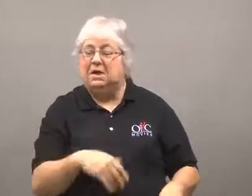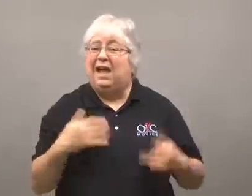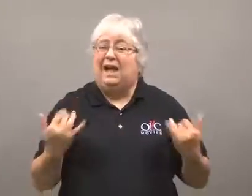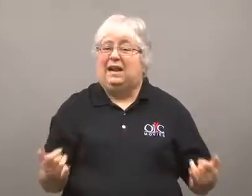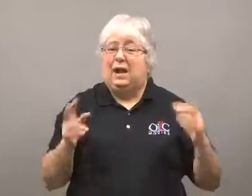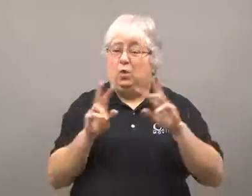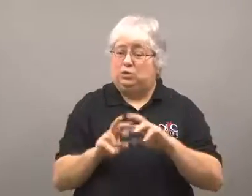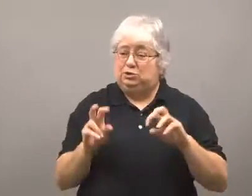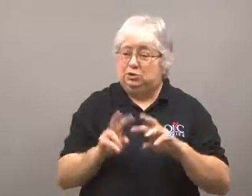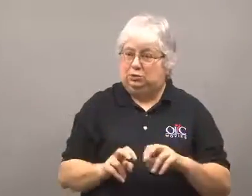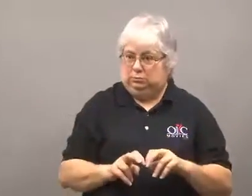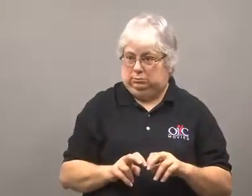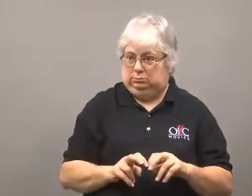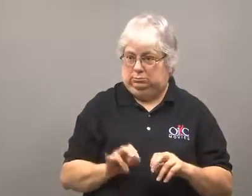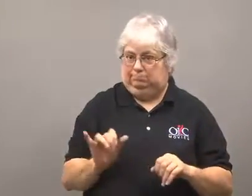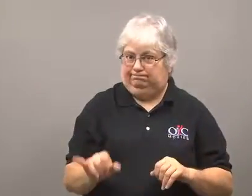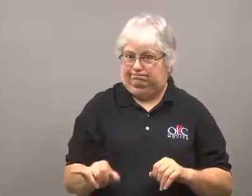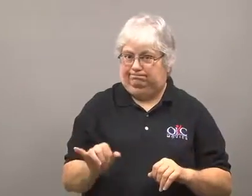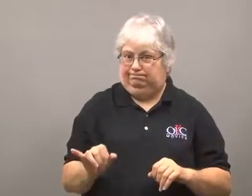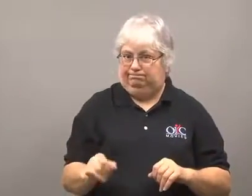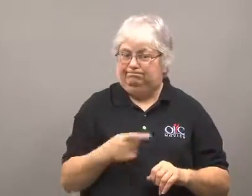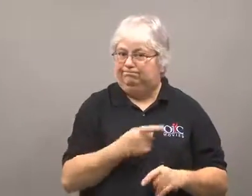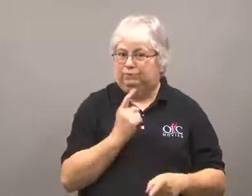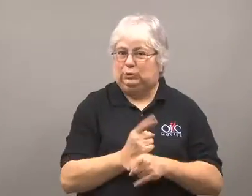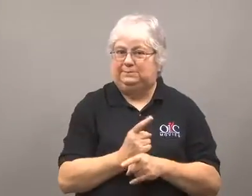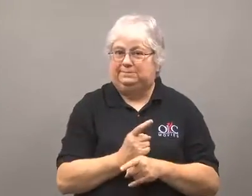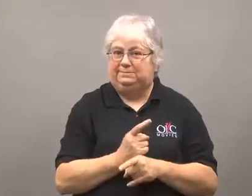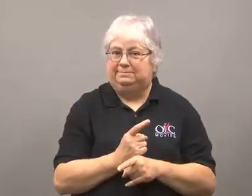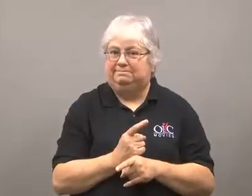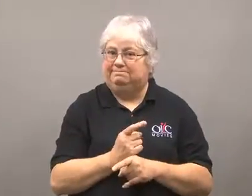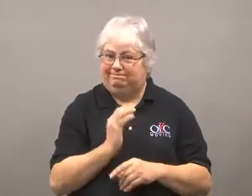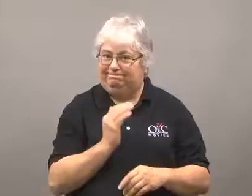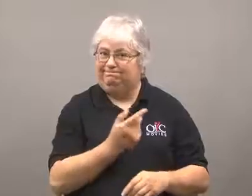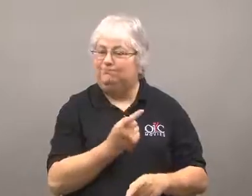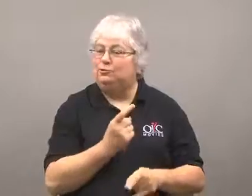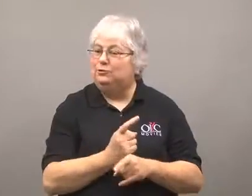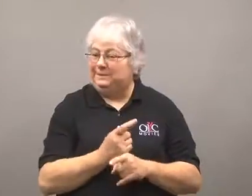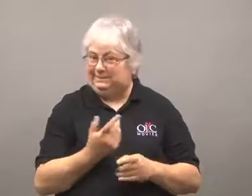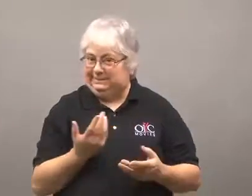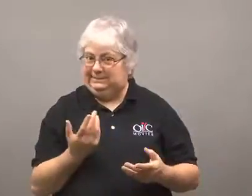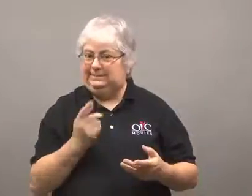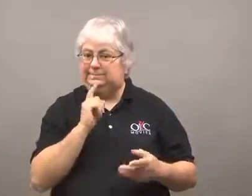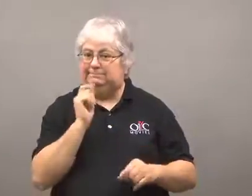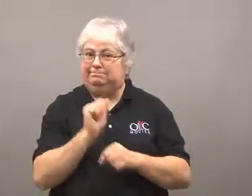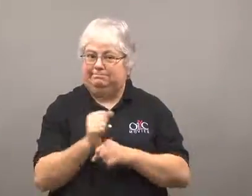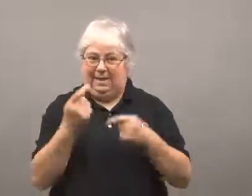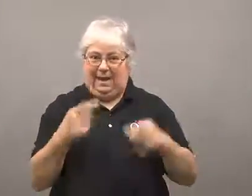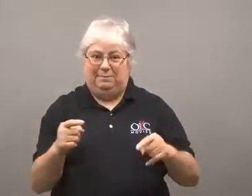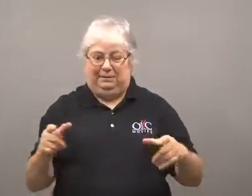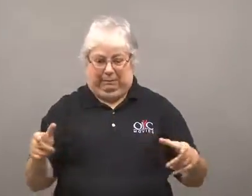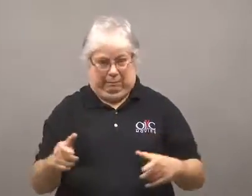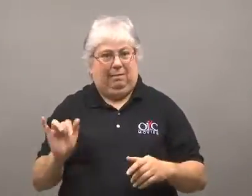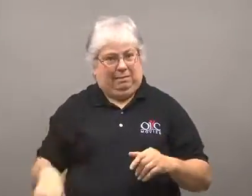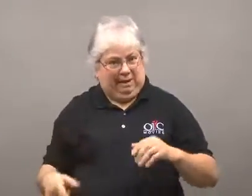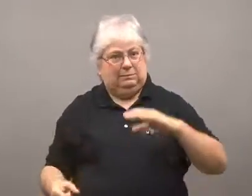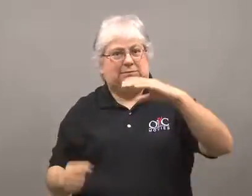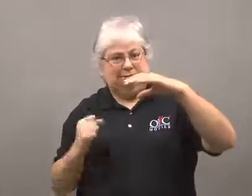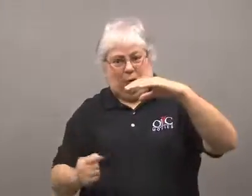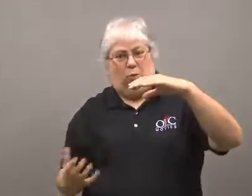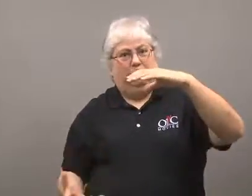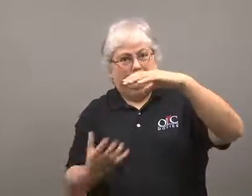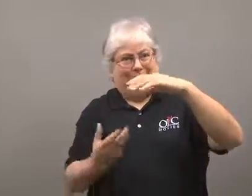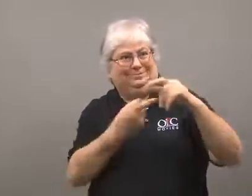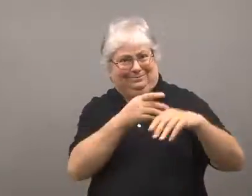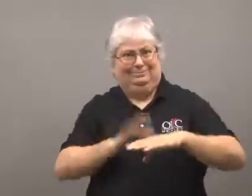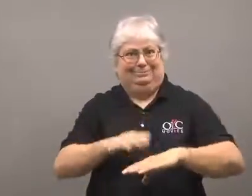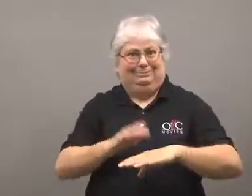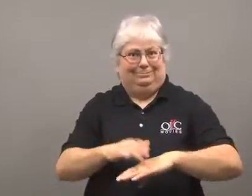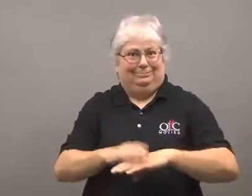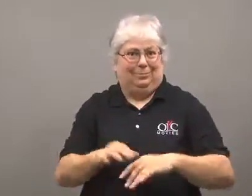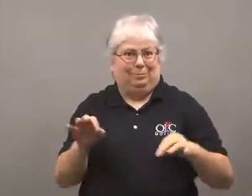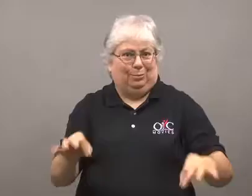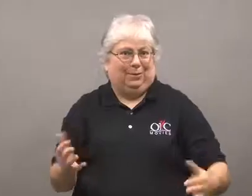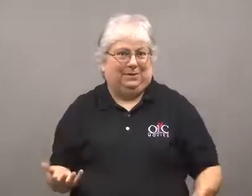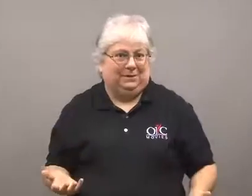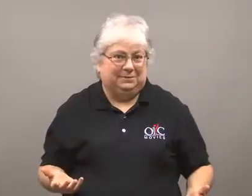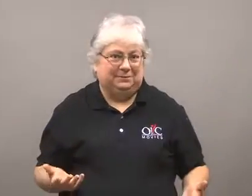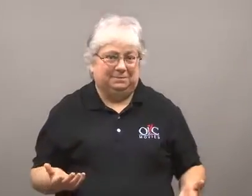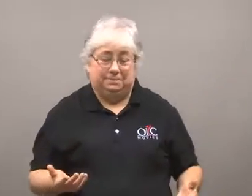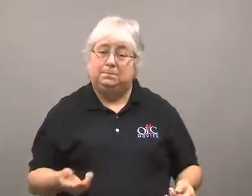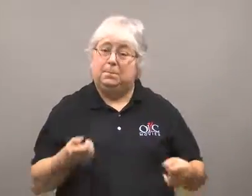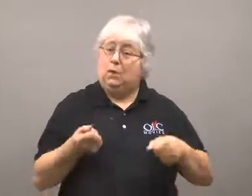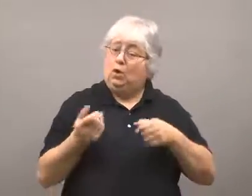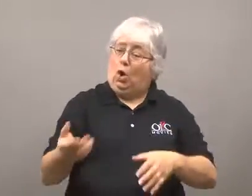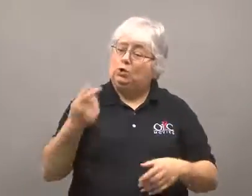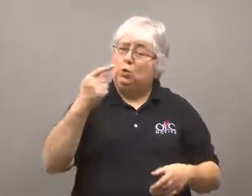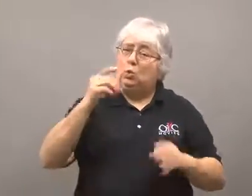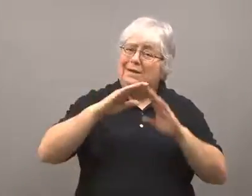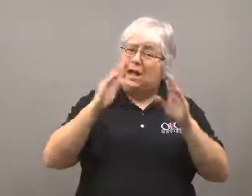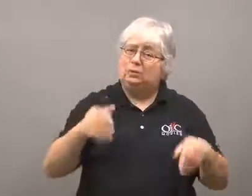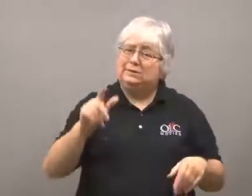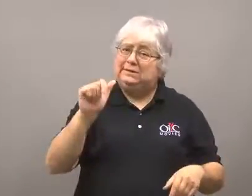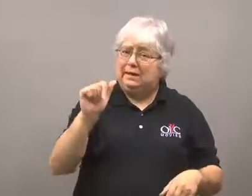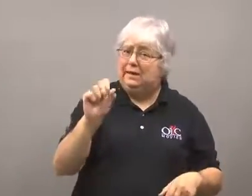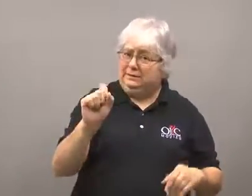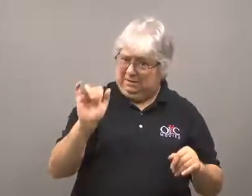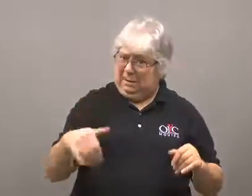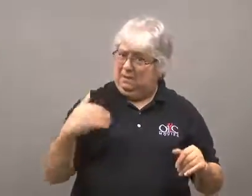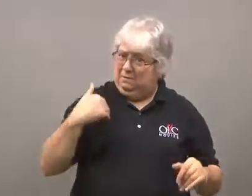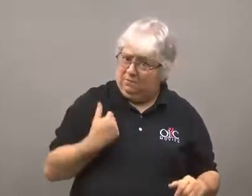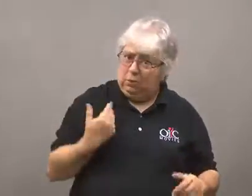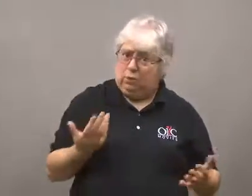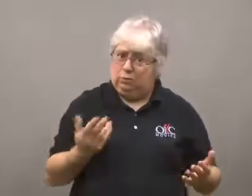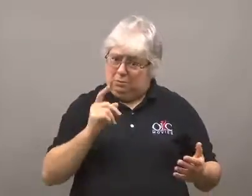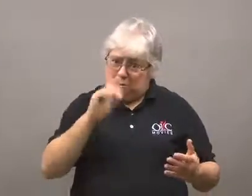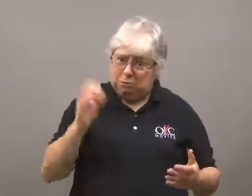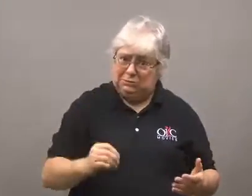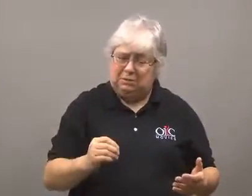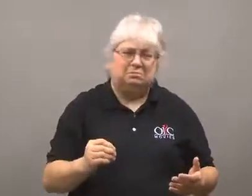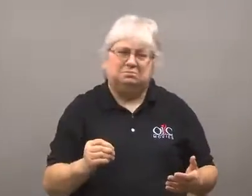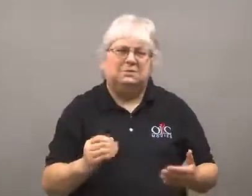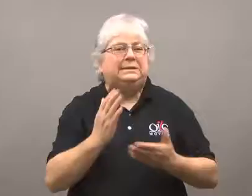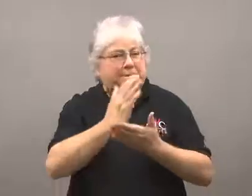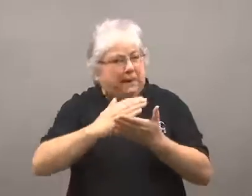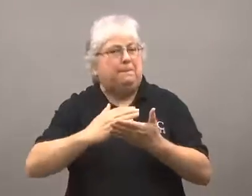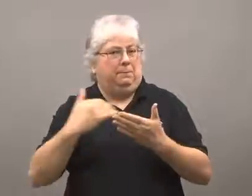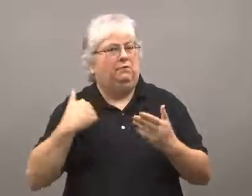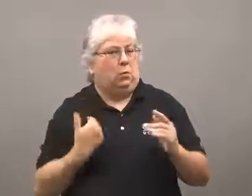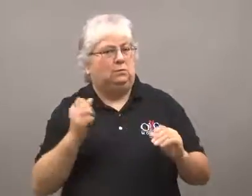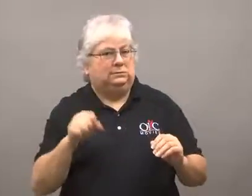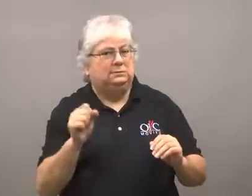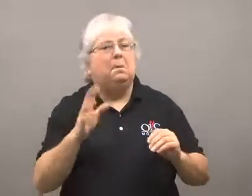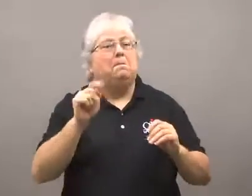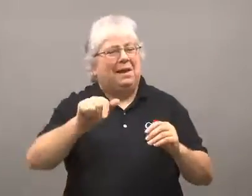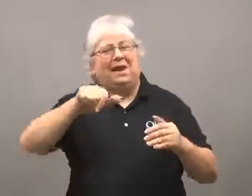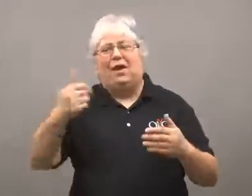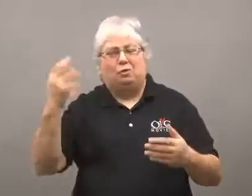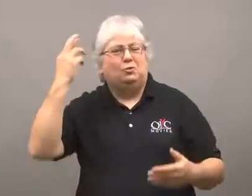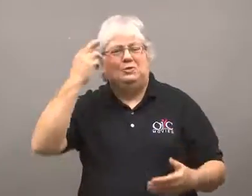Now, research is proving him right. The polar ice is melting as he warned it would.